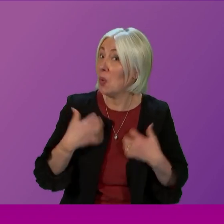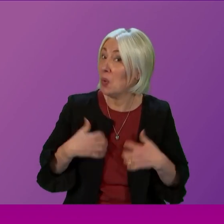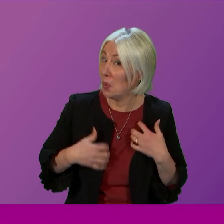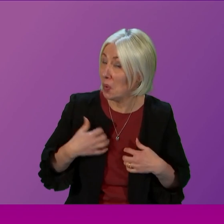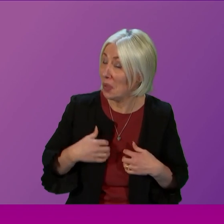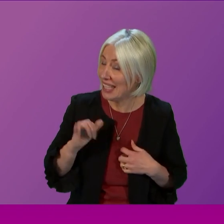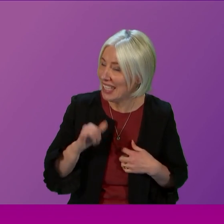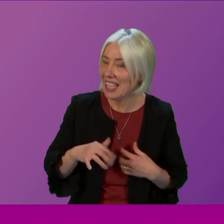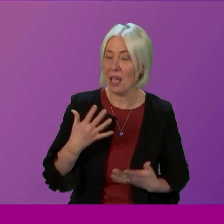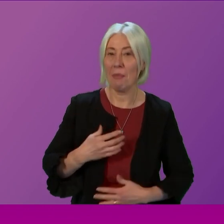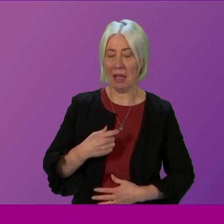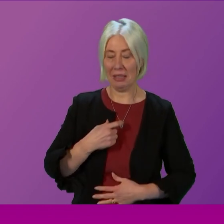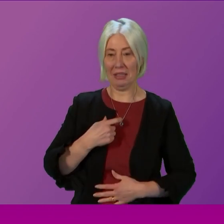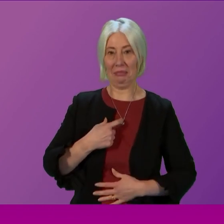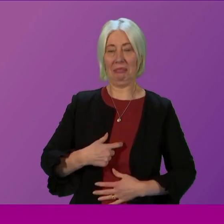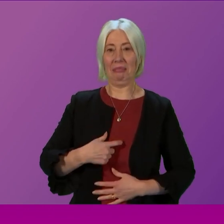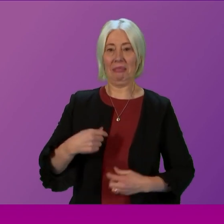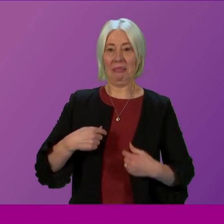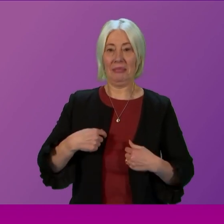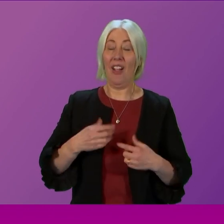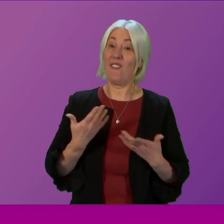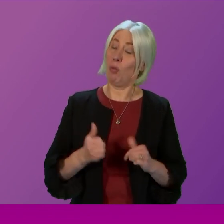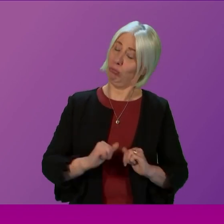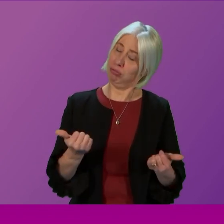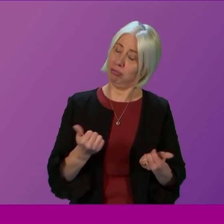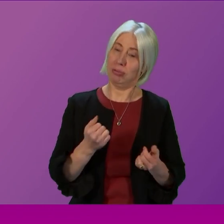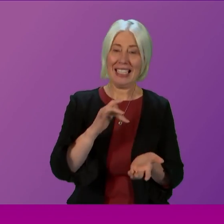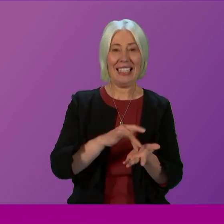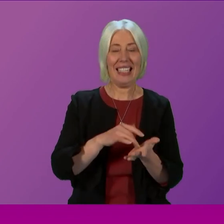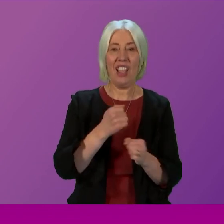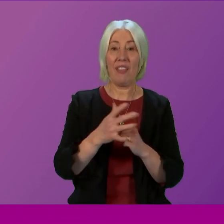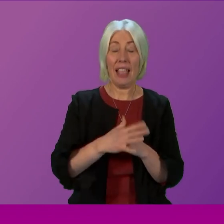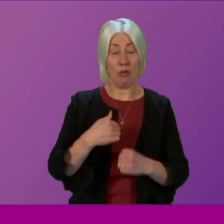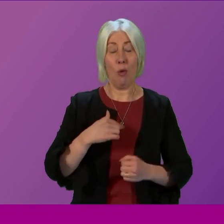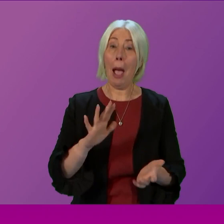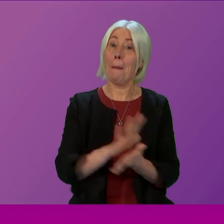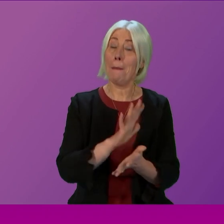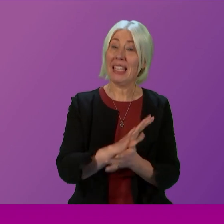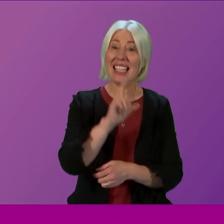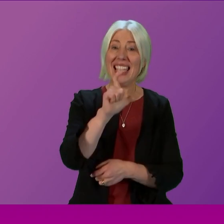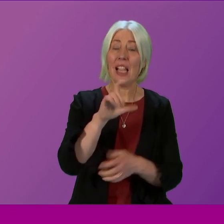As a citizen of the great city of Glasgow, I am pleased that Celtic Connections is